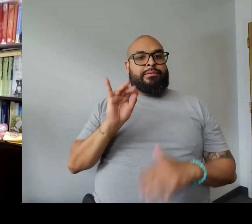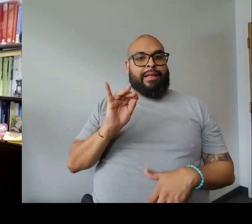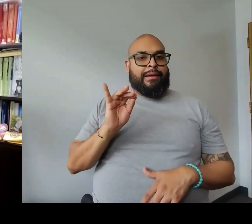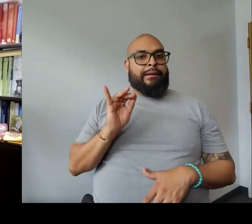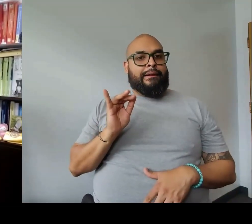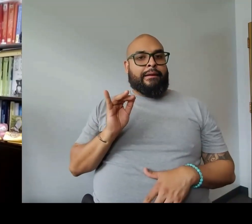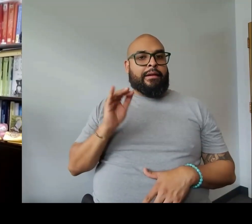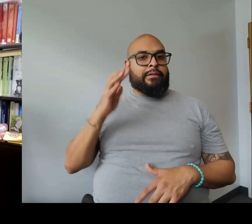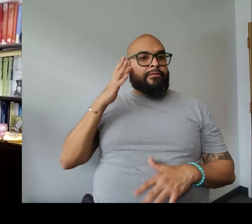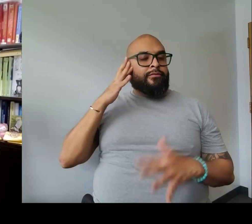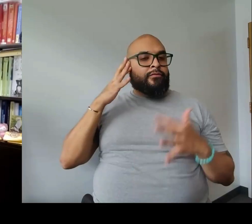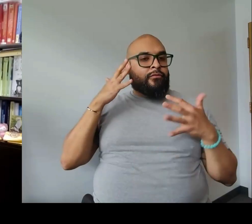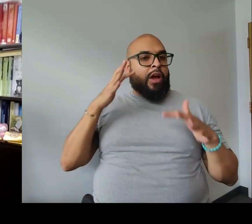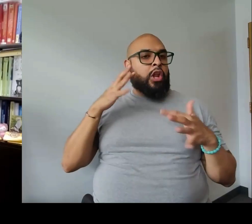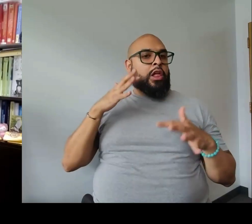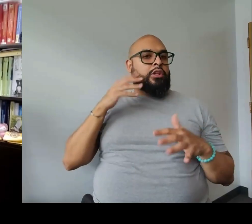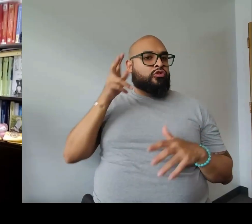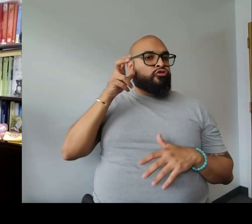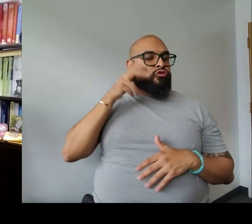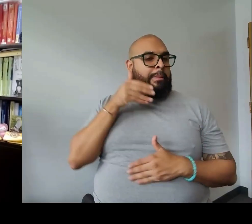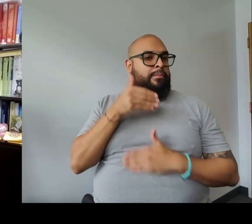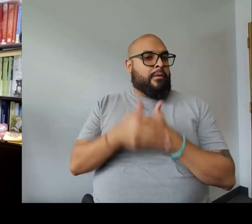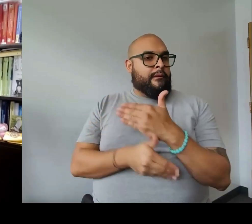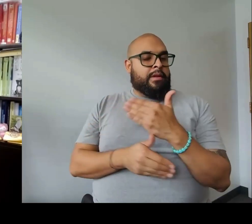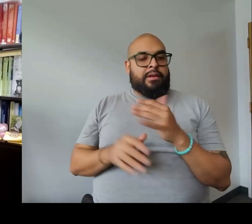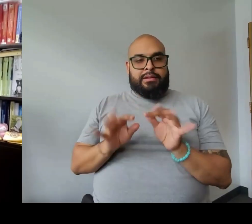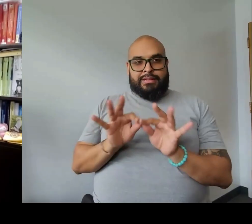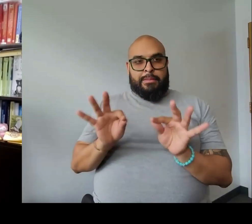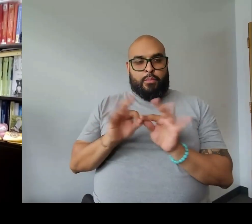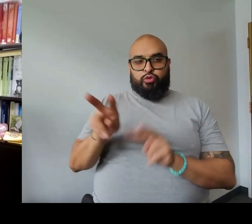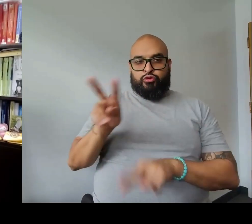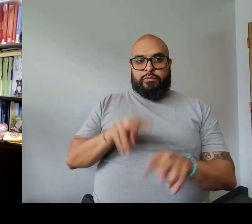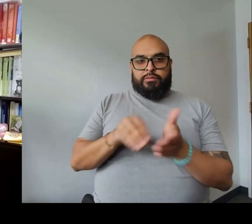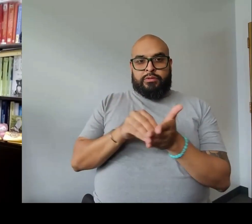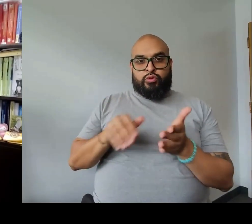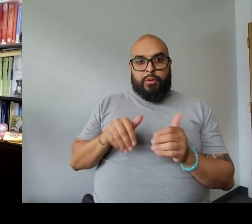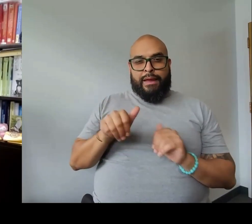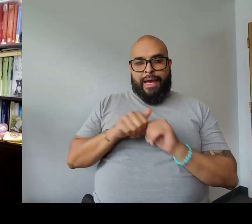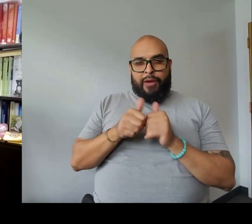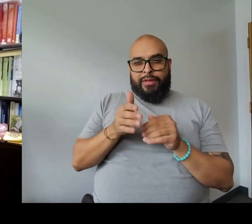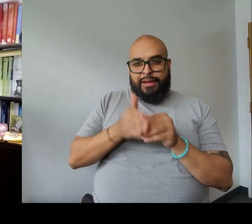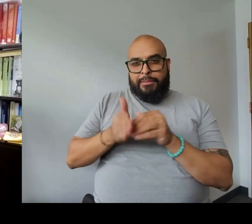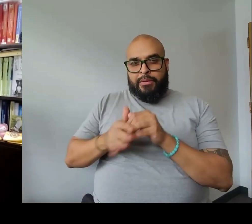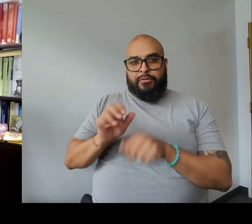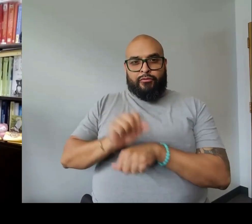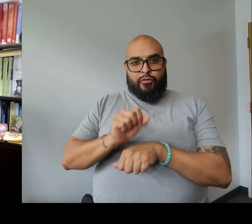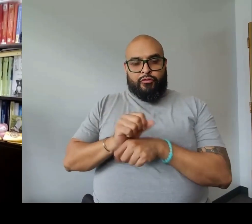We want to observe how the student is engaging in their work and collecting work samples.